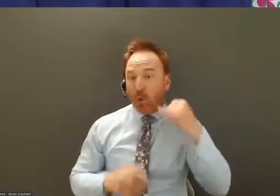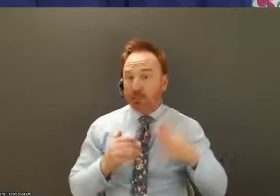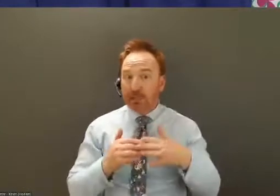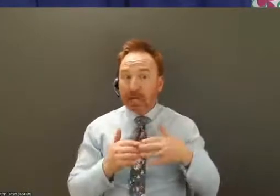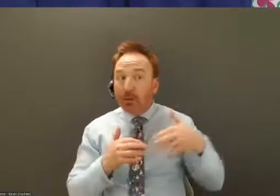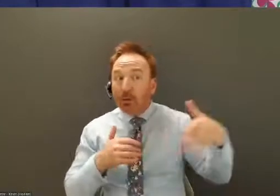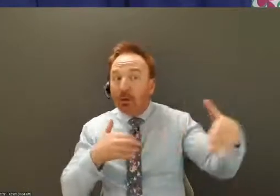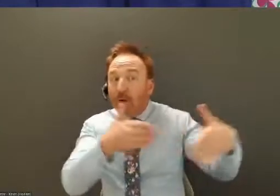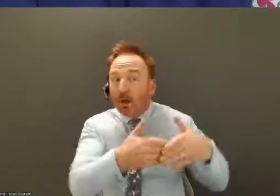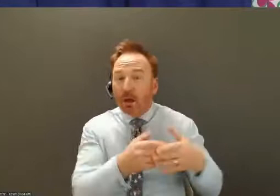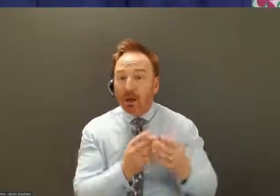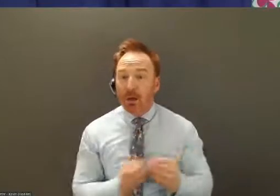all the benefits that they can